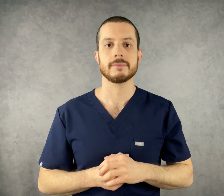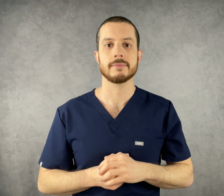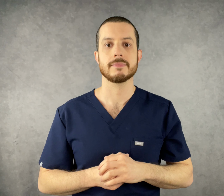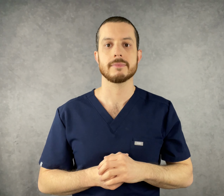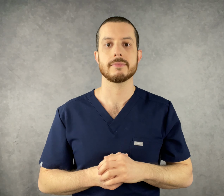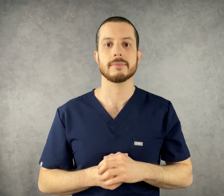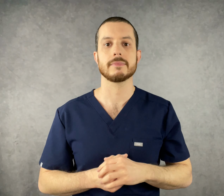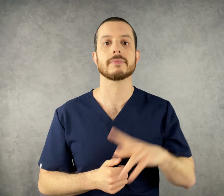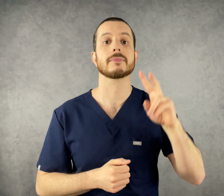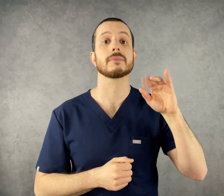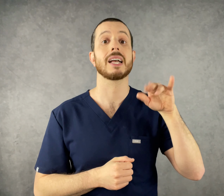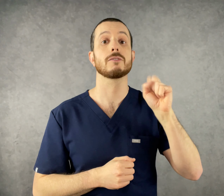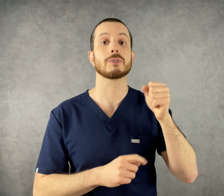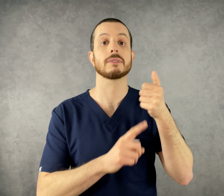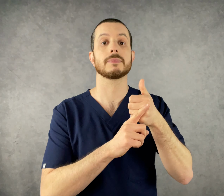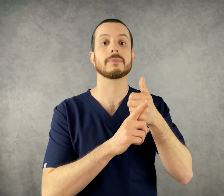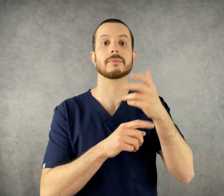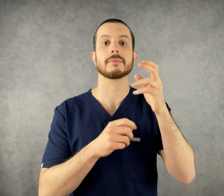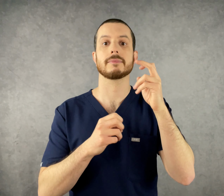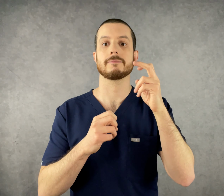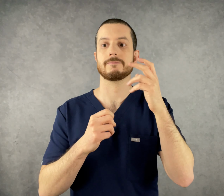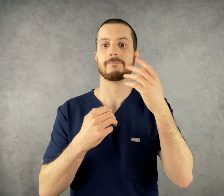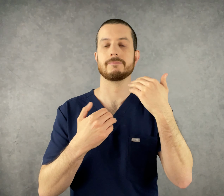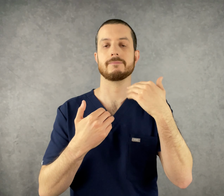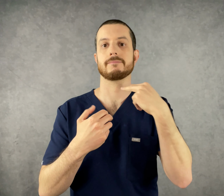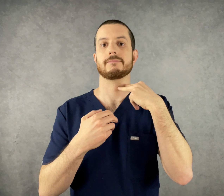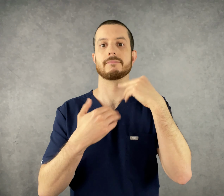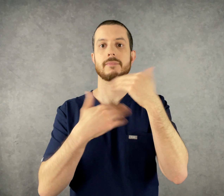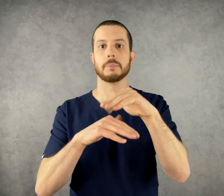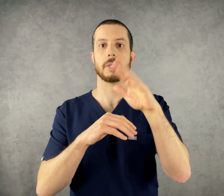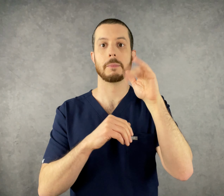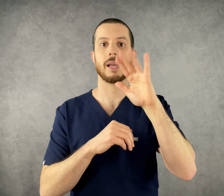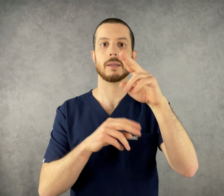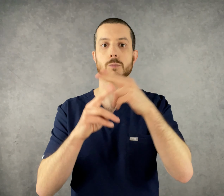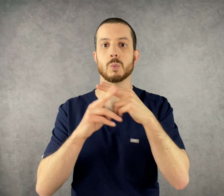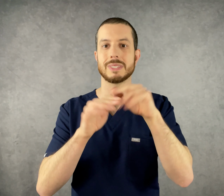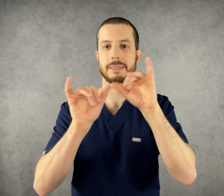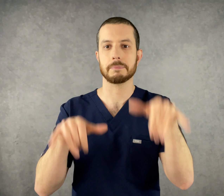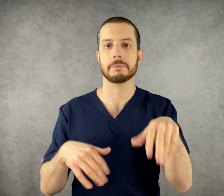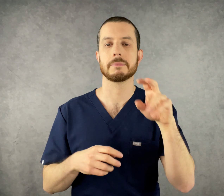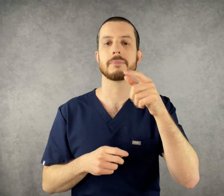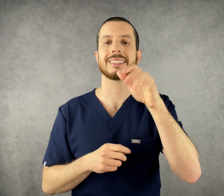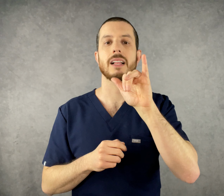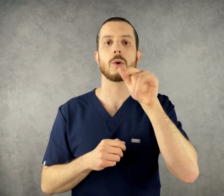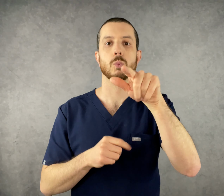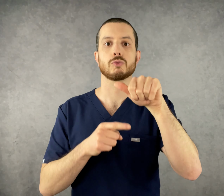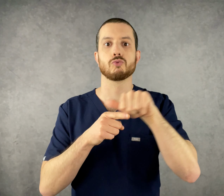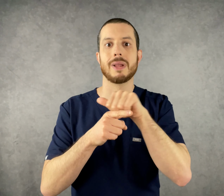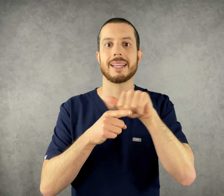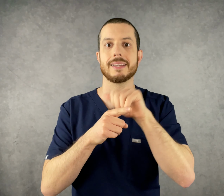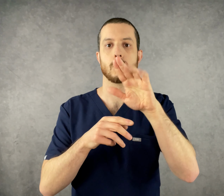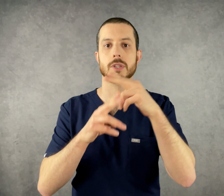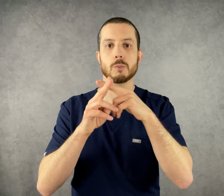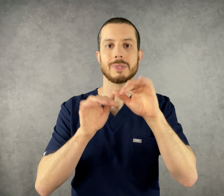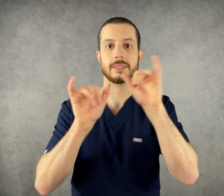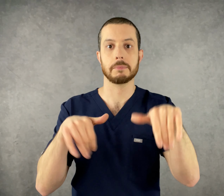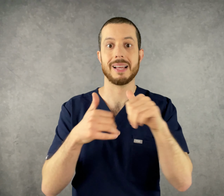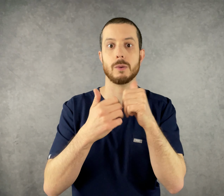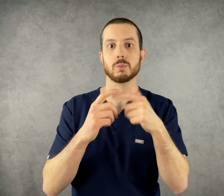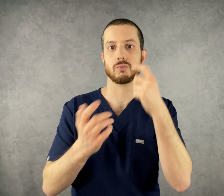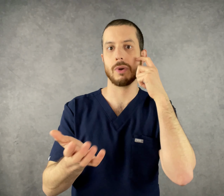The virus is significantly limited by your immune system because you trained it